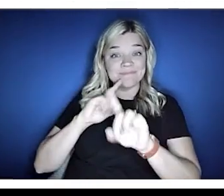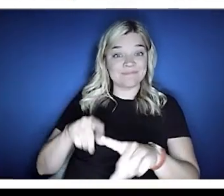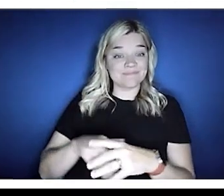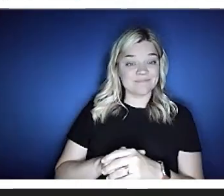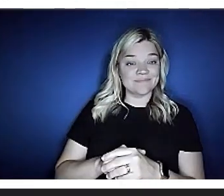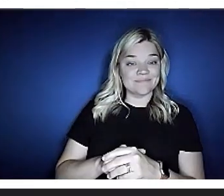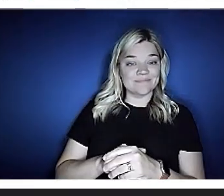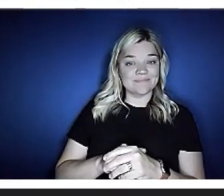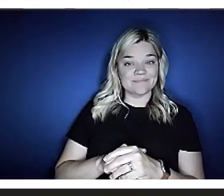Thank you.